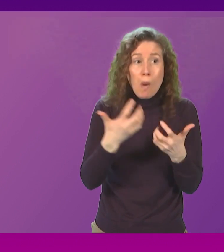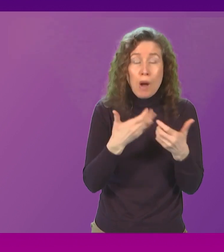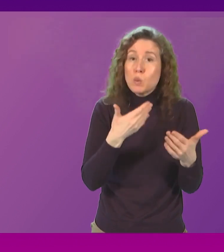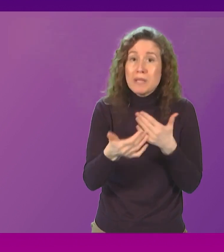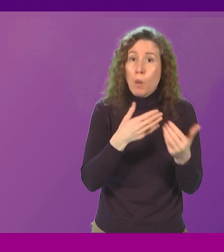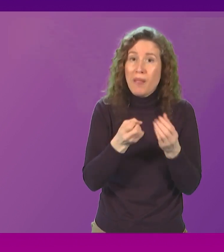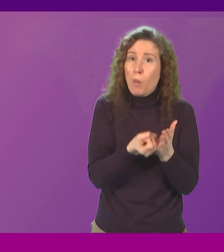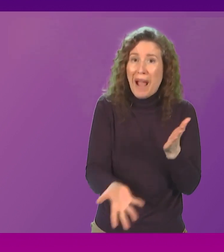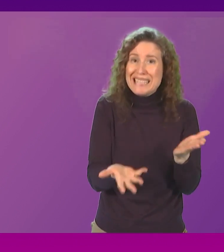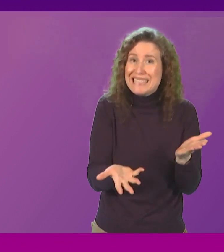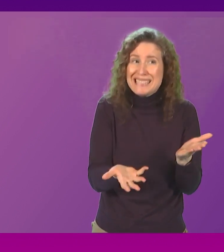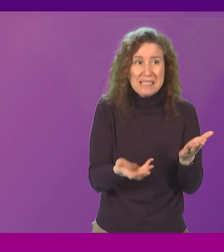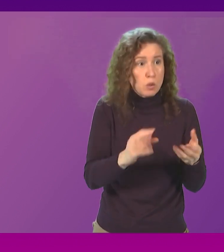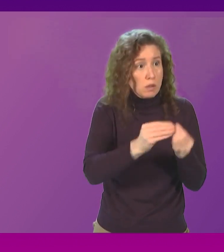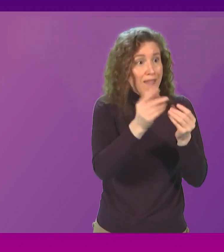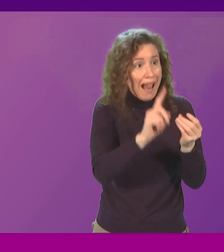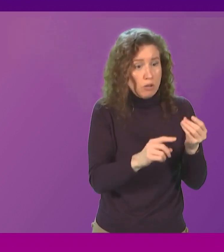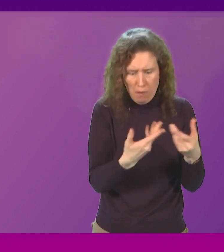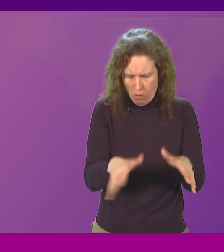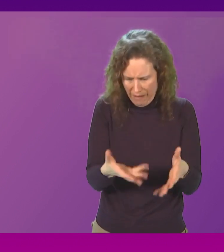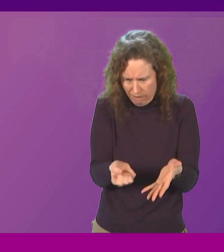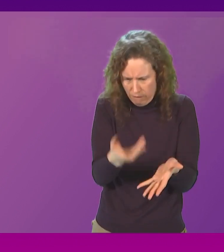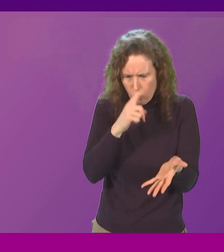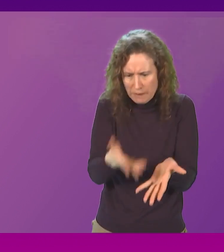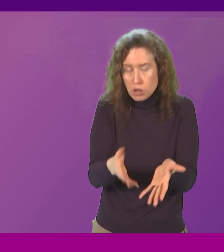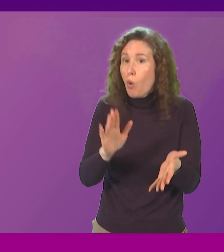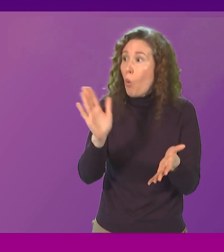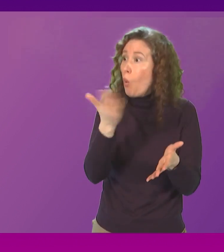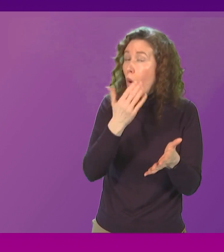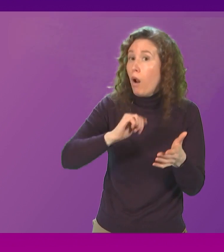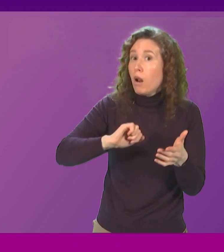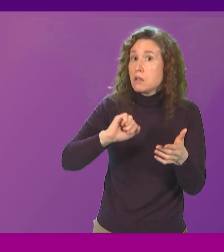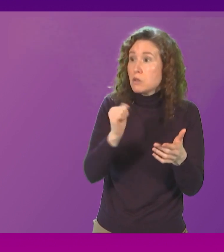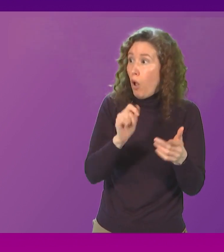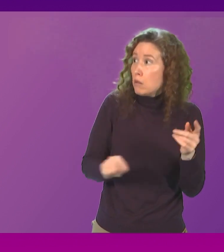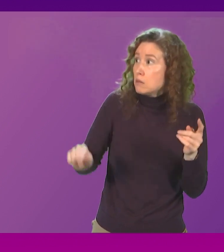long term. Further, of course, not all other countries have Scotland’s potential for offshore wind,